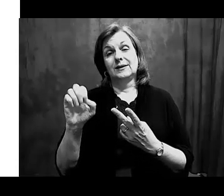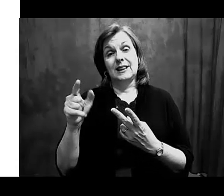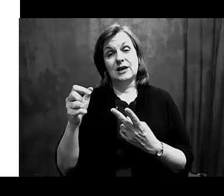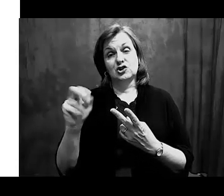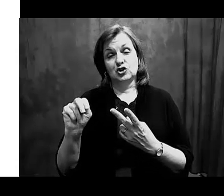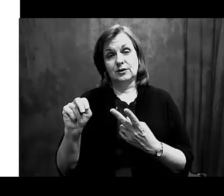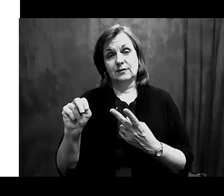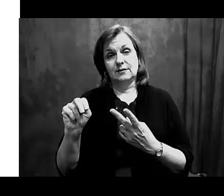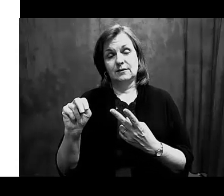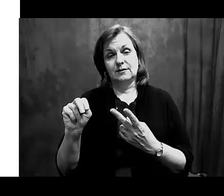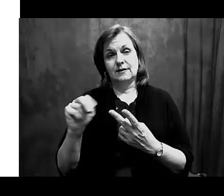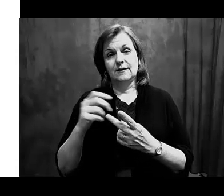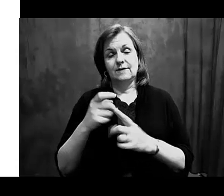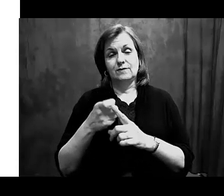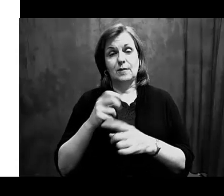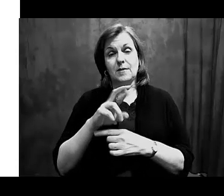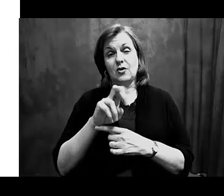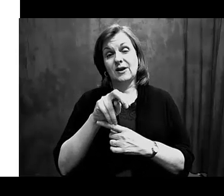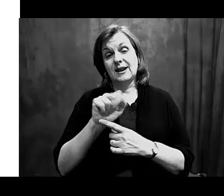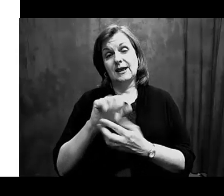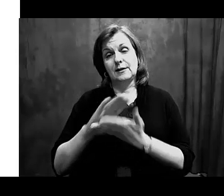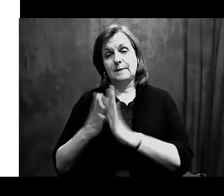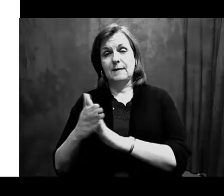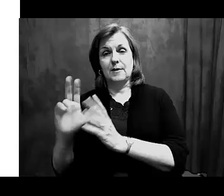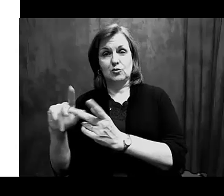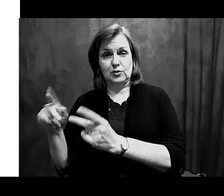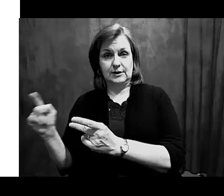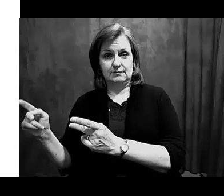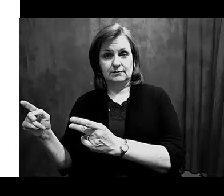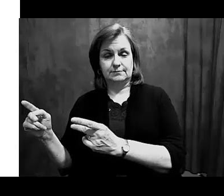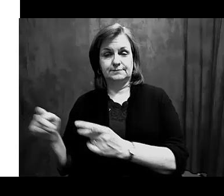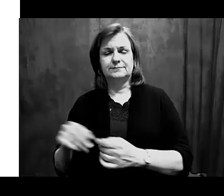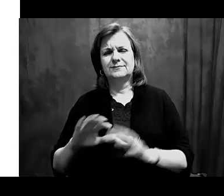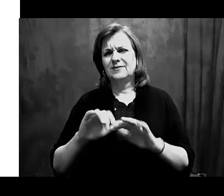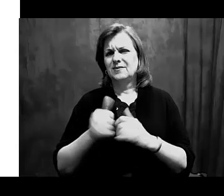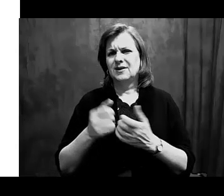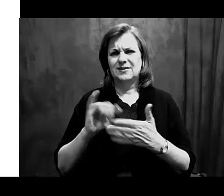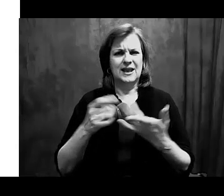translation goes from RNA to proteins